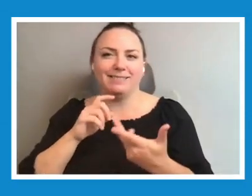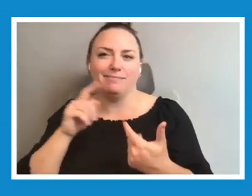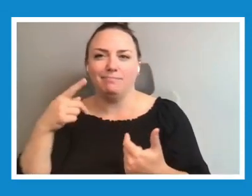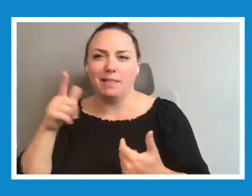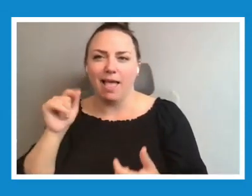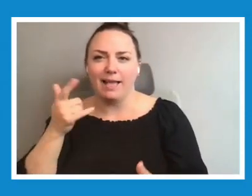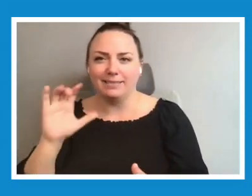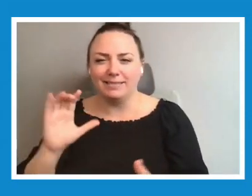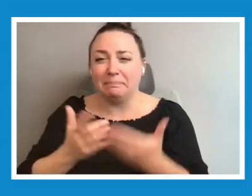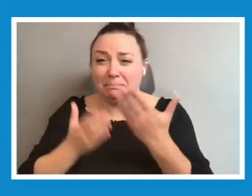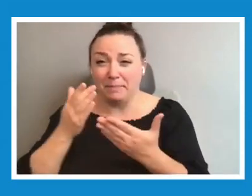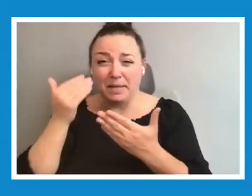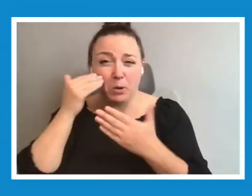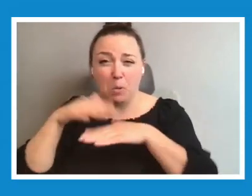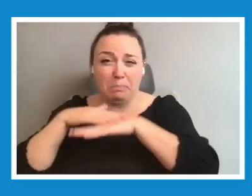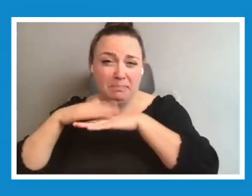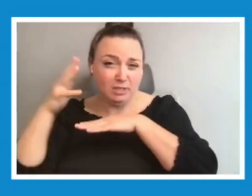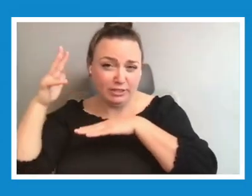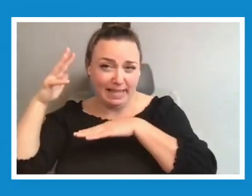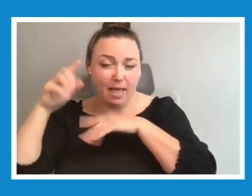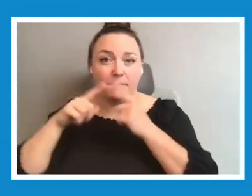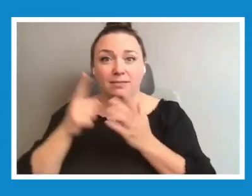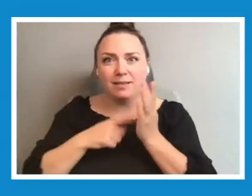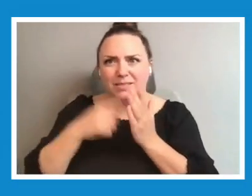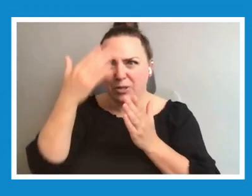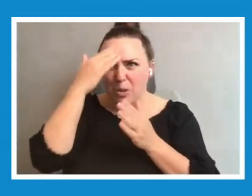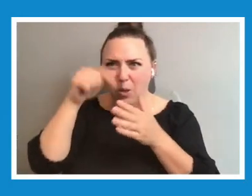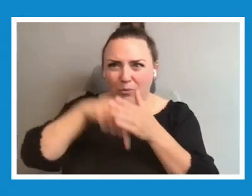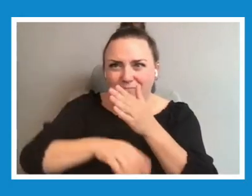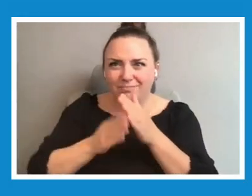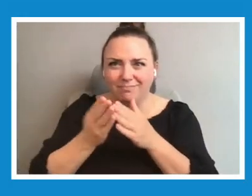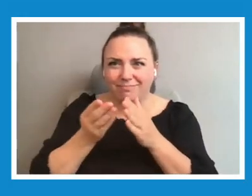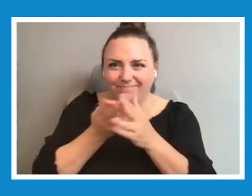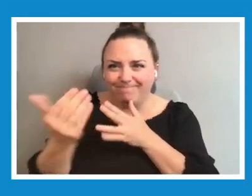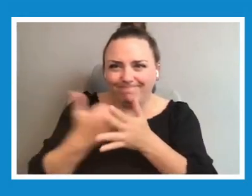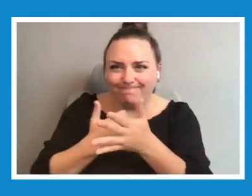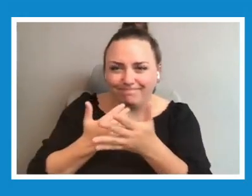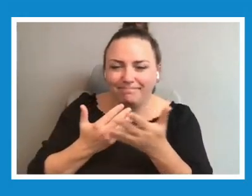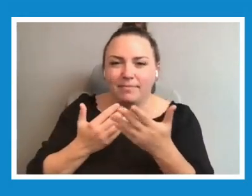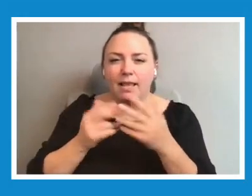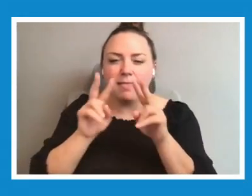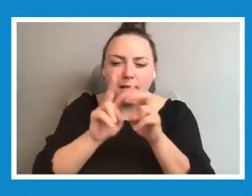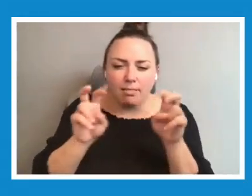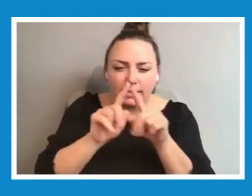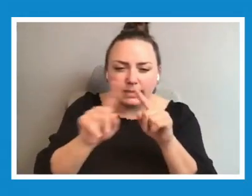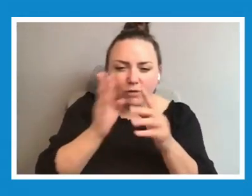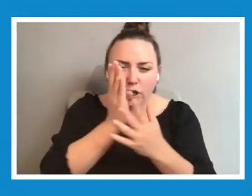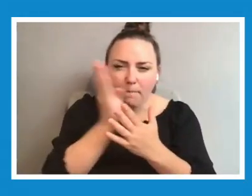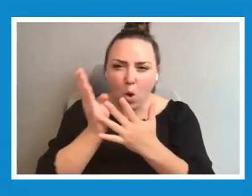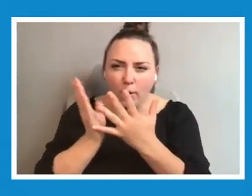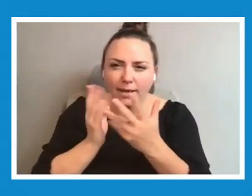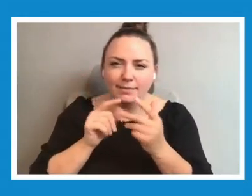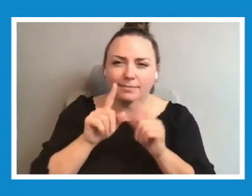in the video they're trading components with each other looking at each other's